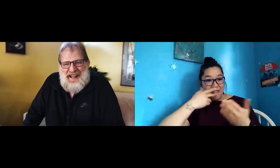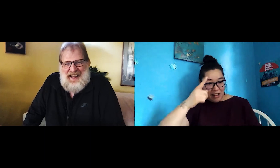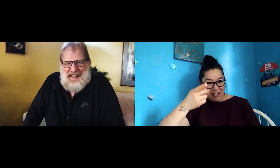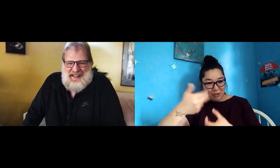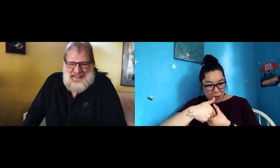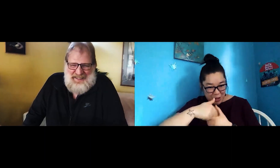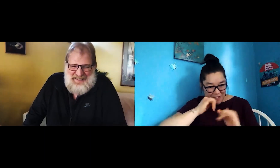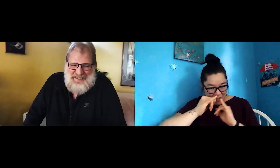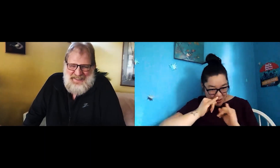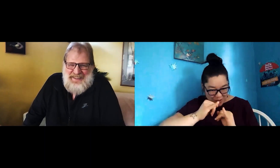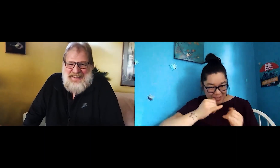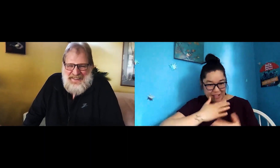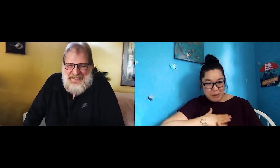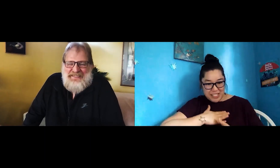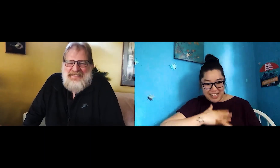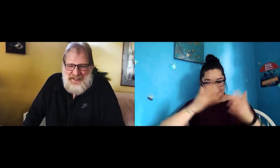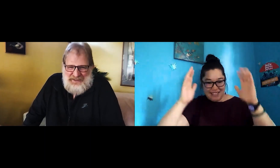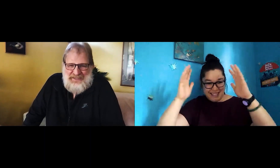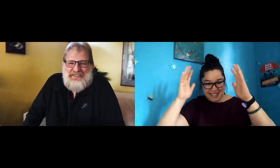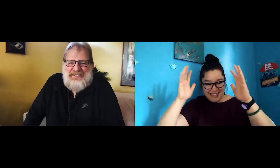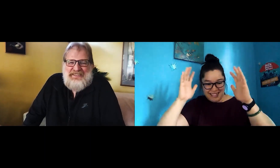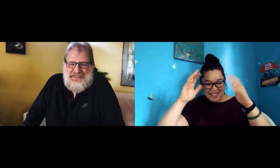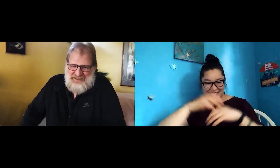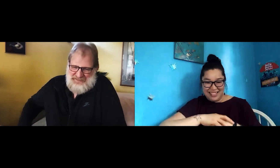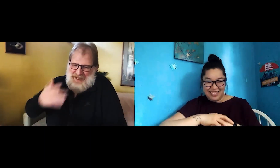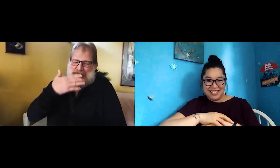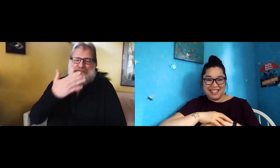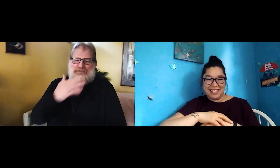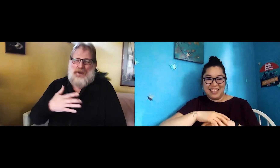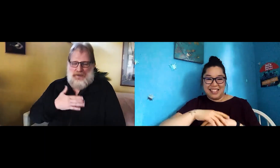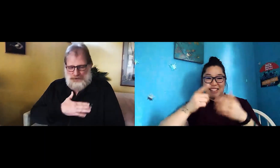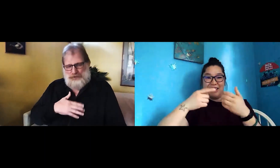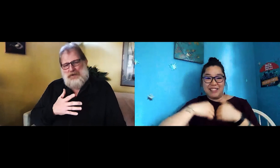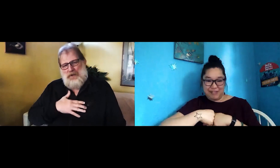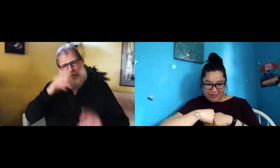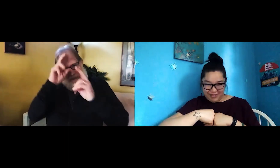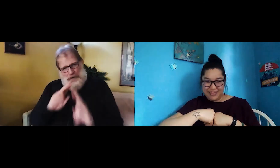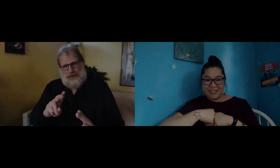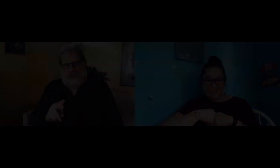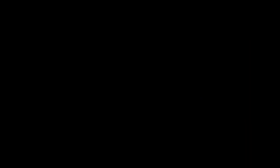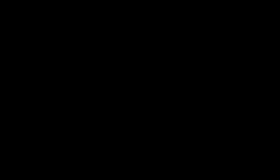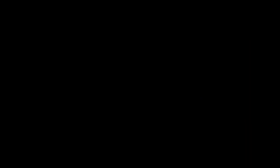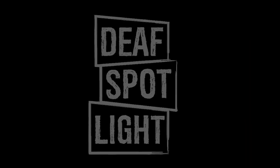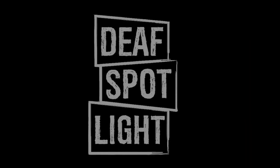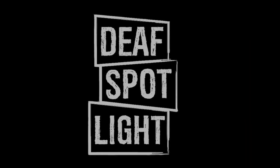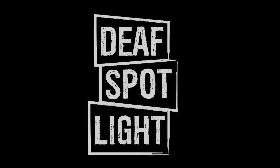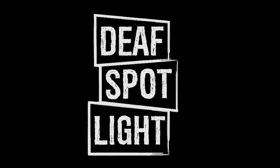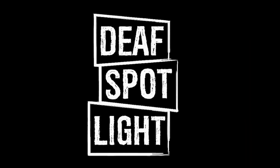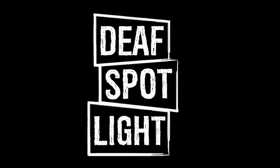Thank you for joining us on this interview. It’s been a pleasure. Well, thank you. I really appreciate it, and I was honored.